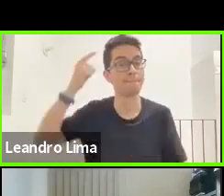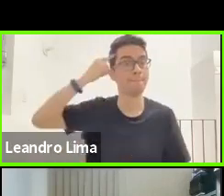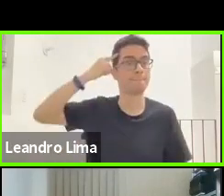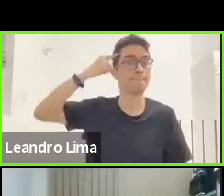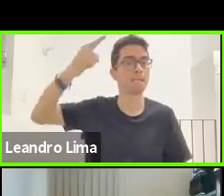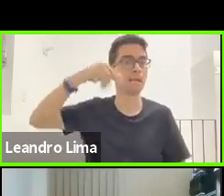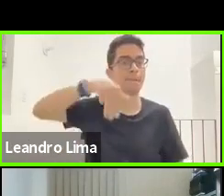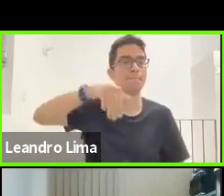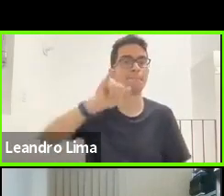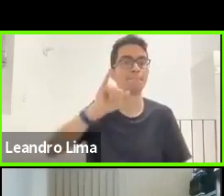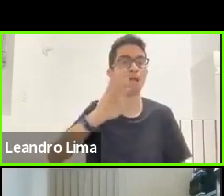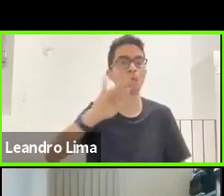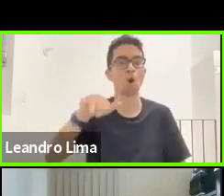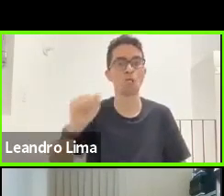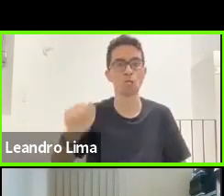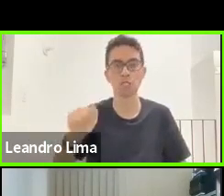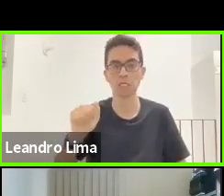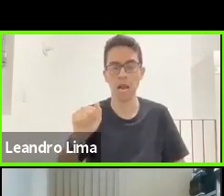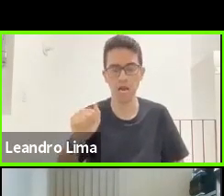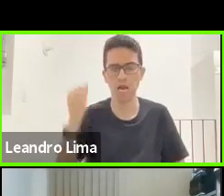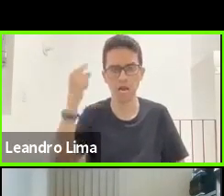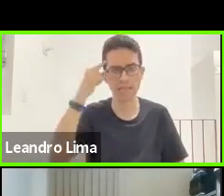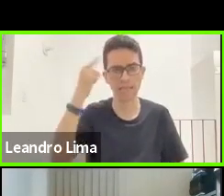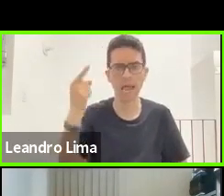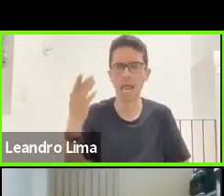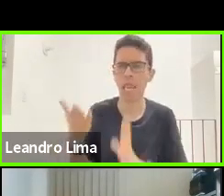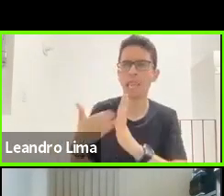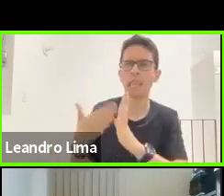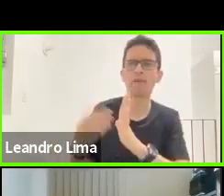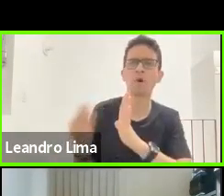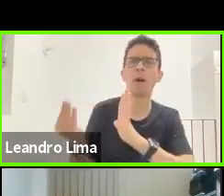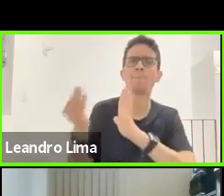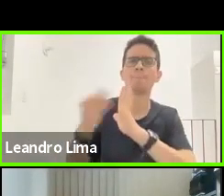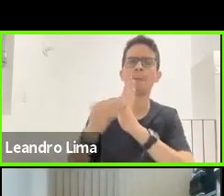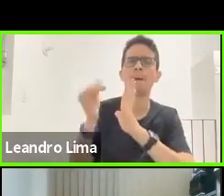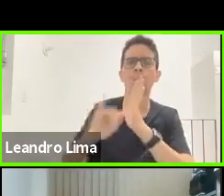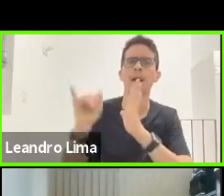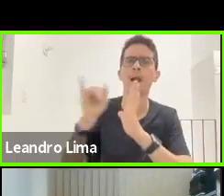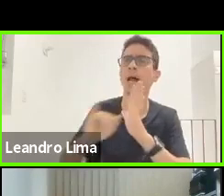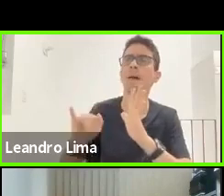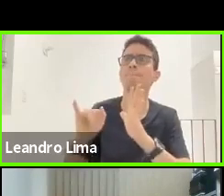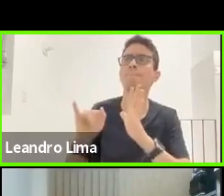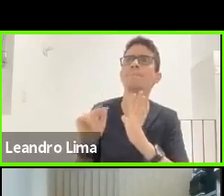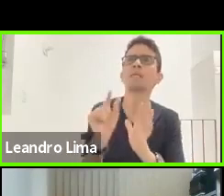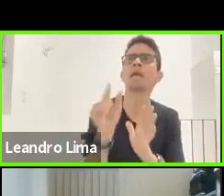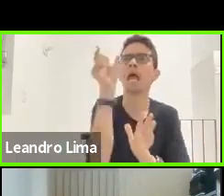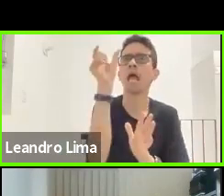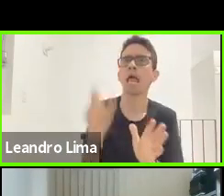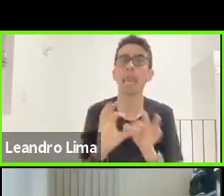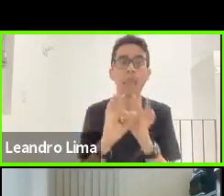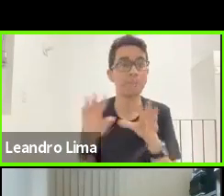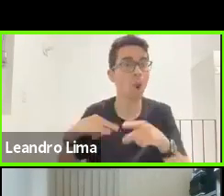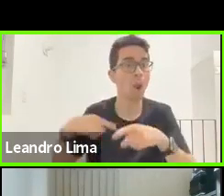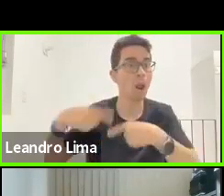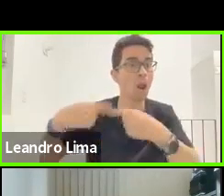there. e who, who allowed this who, who allowed this to happen. And I think a lot of us just And I think a lot of us just in